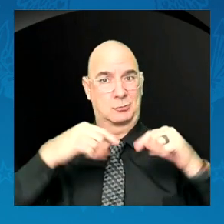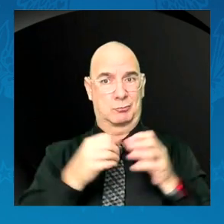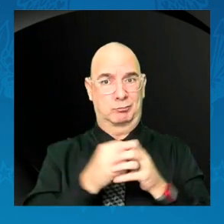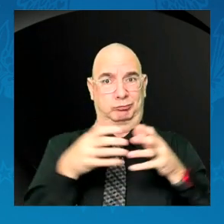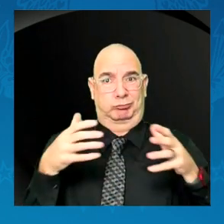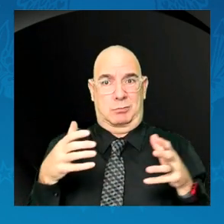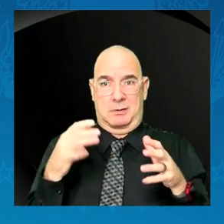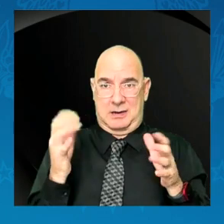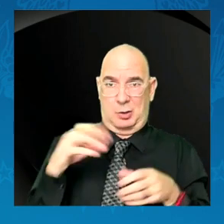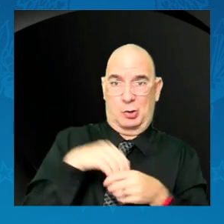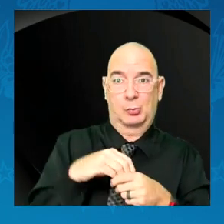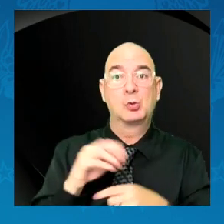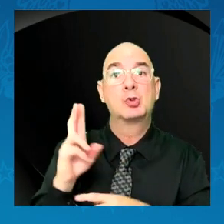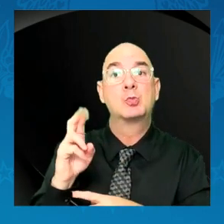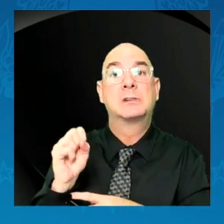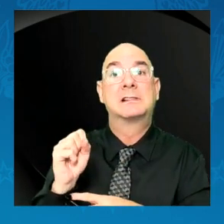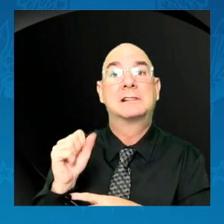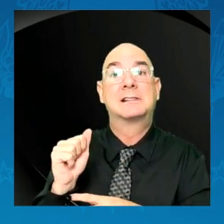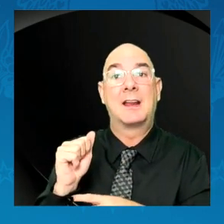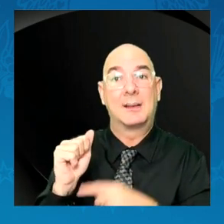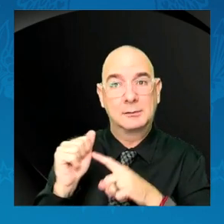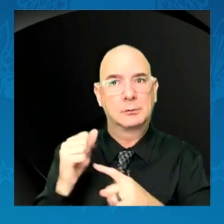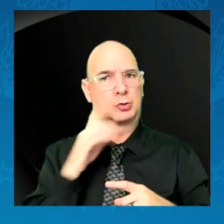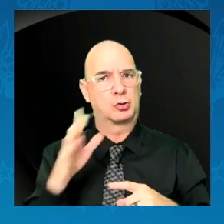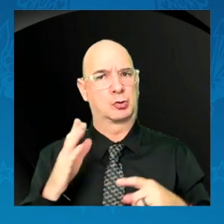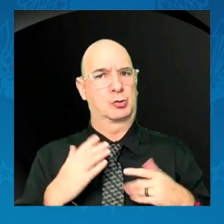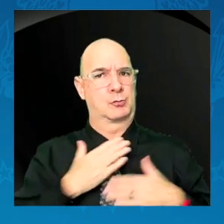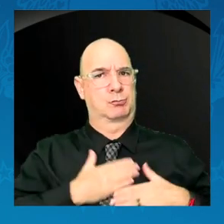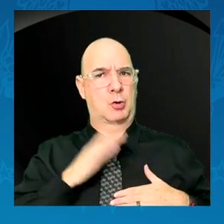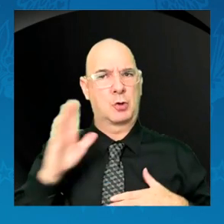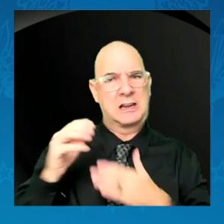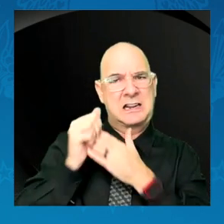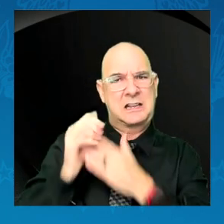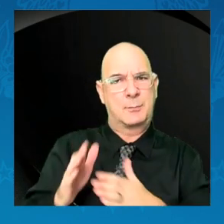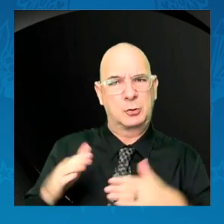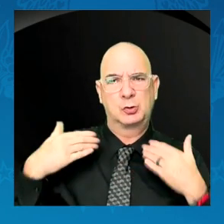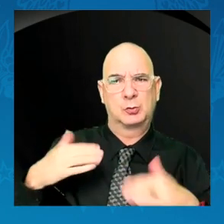and we look forward to USDA playing into an essential role. The Vice President: Thank you, Mr. Secretary.